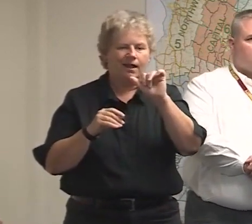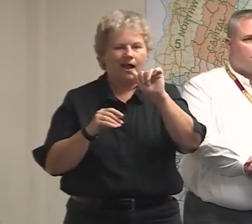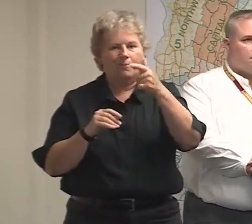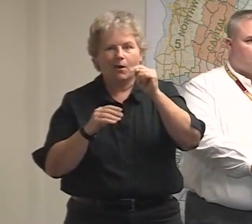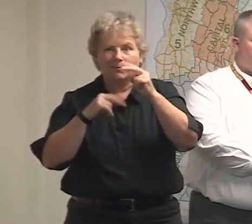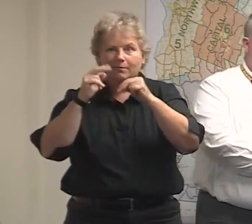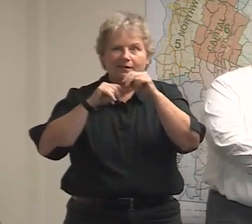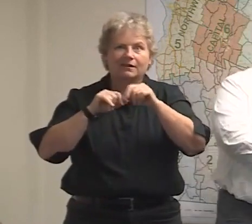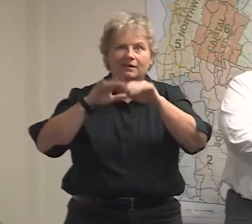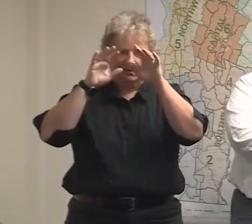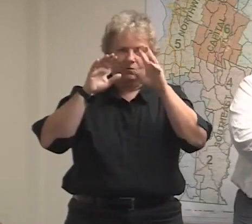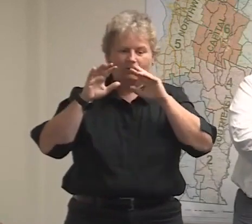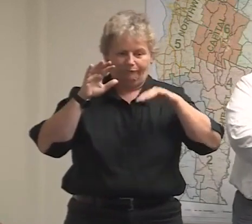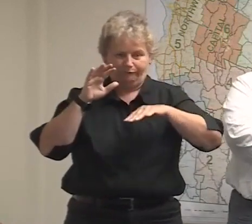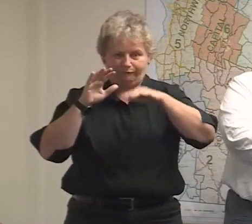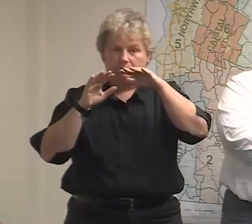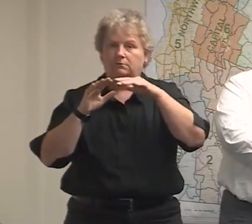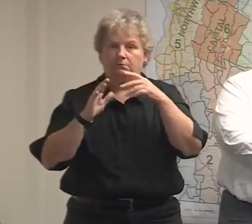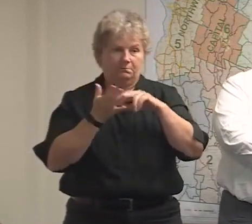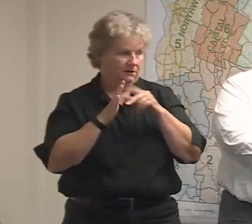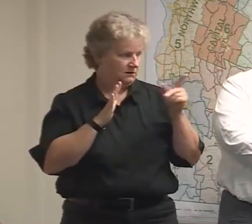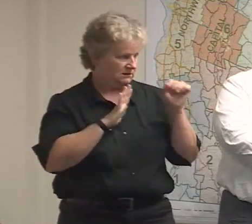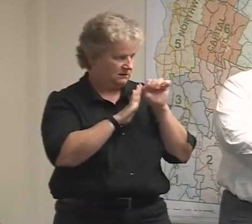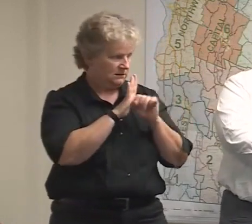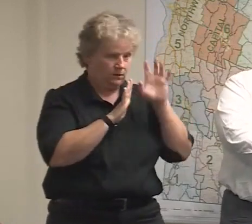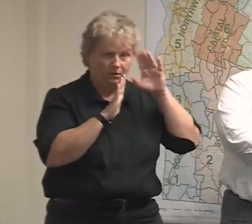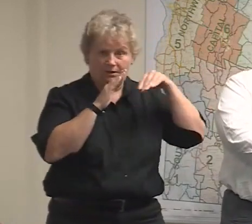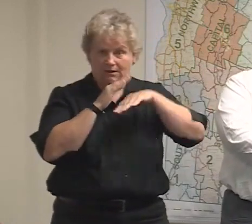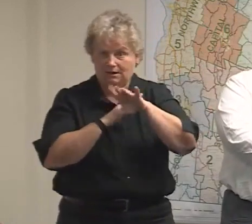YEAH. WE’RE WE’RE WORKING WITH THEM.